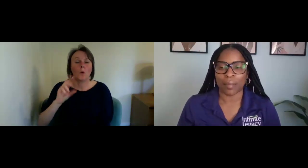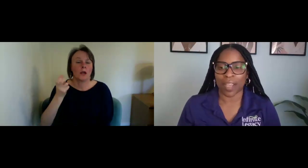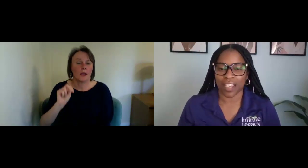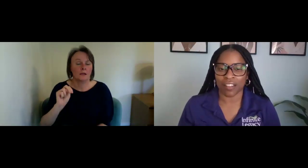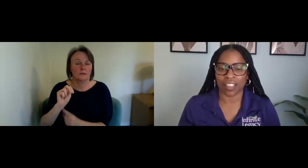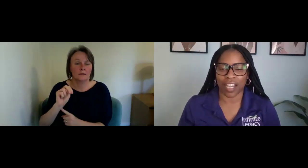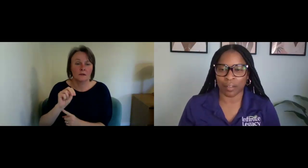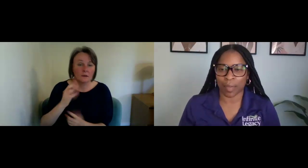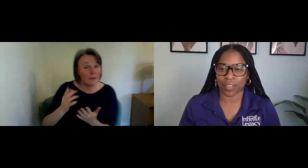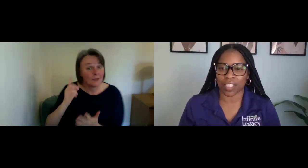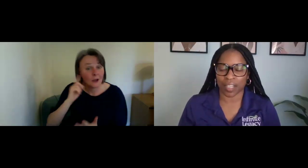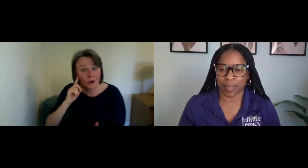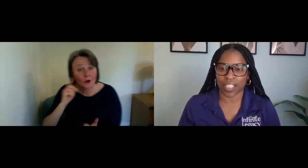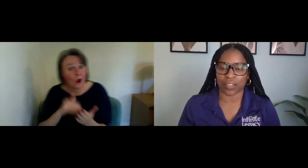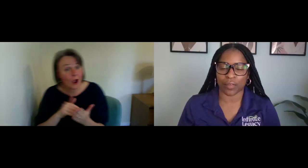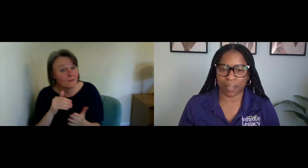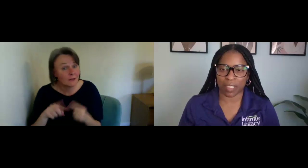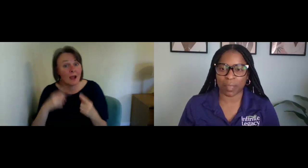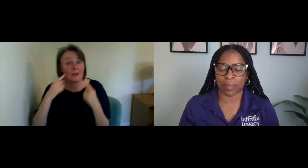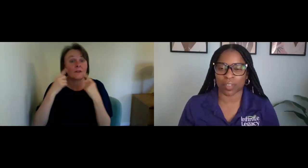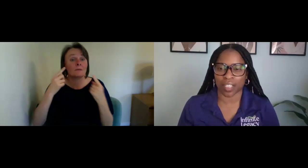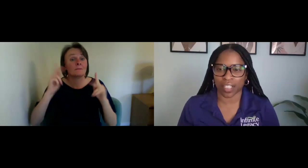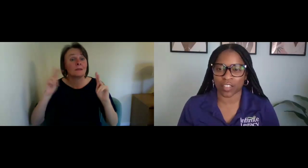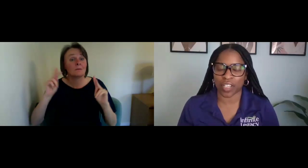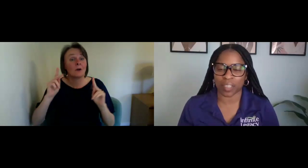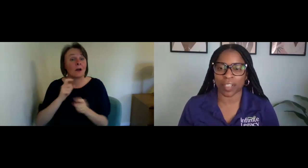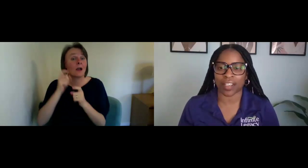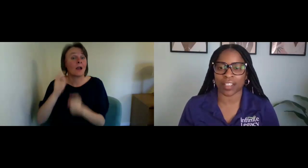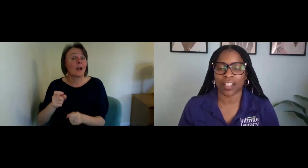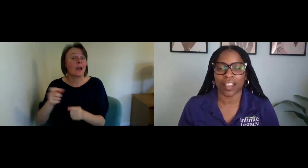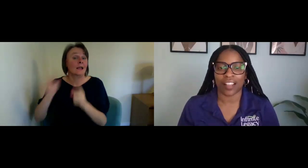we may hear a lot about celebrities or famous people getting a transplant